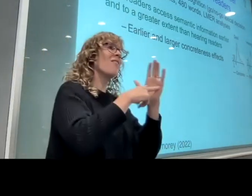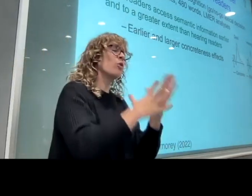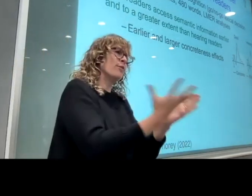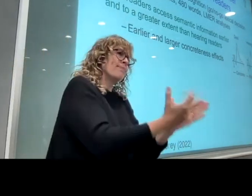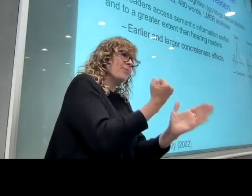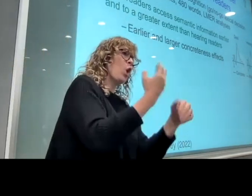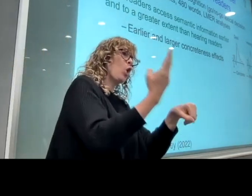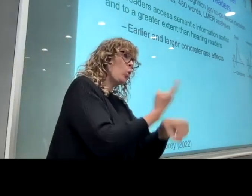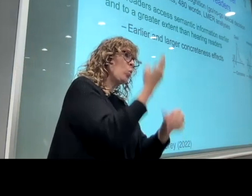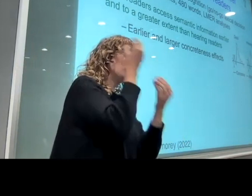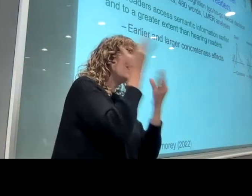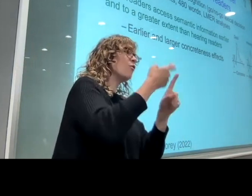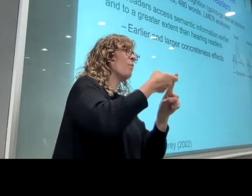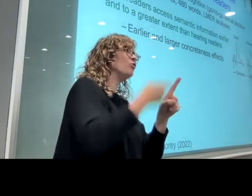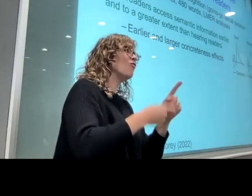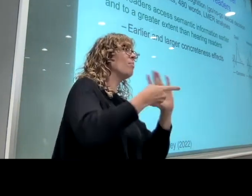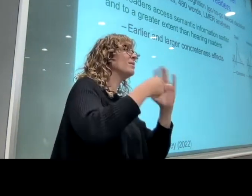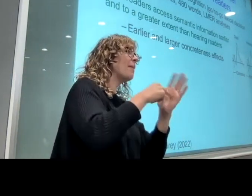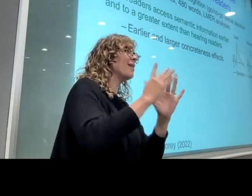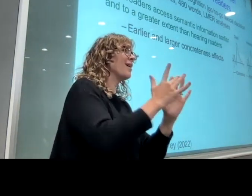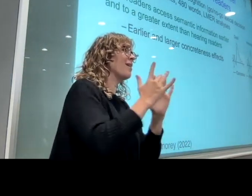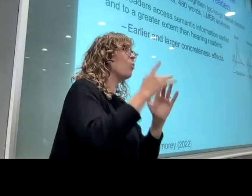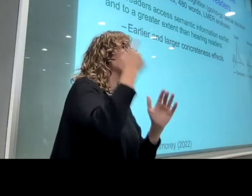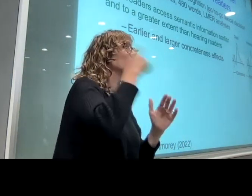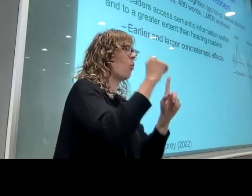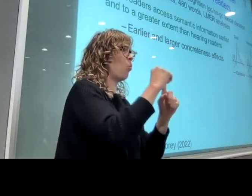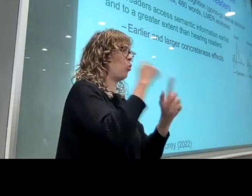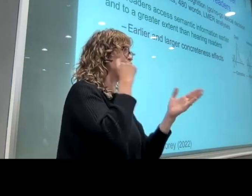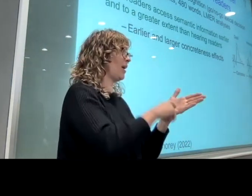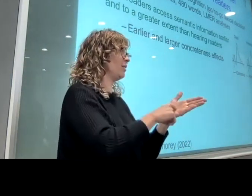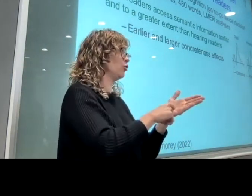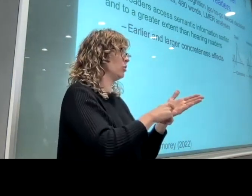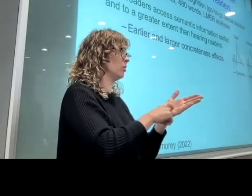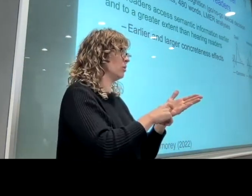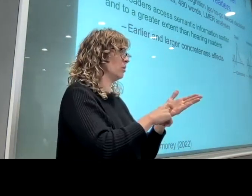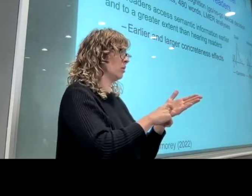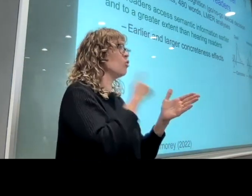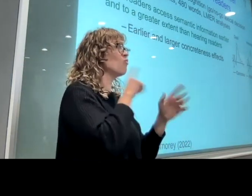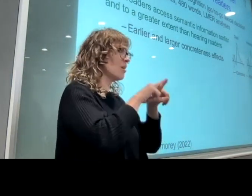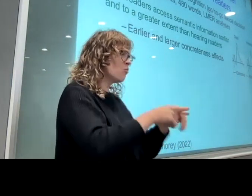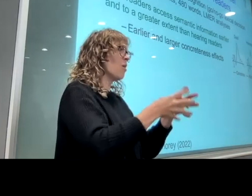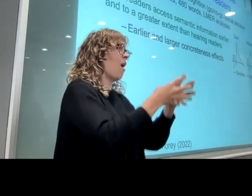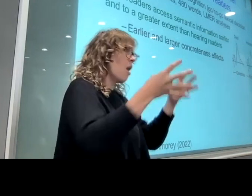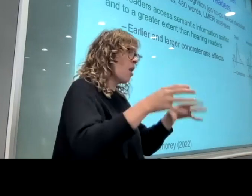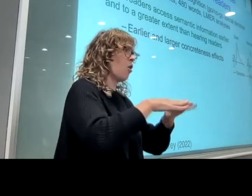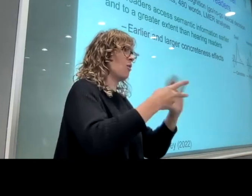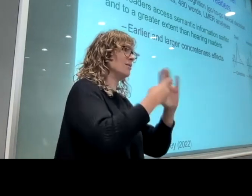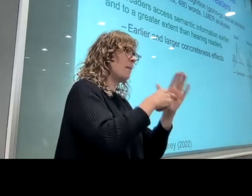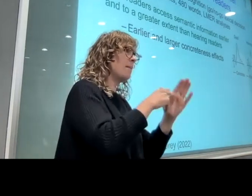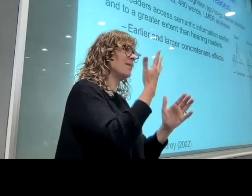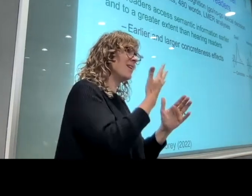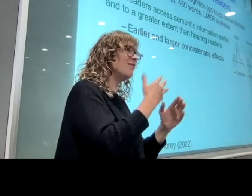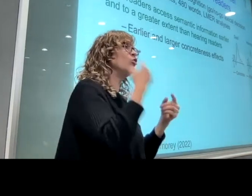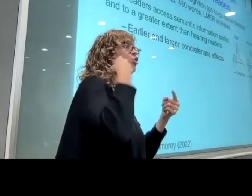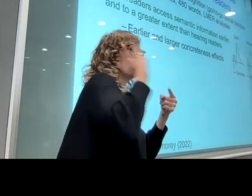and that that information is engaged or activated earlier, perhaps from more top down types of processes from the semantic networks.